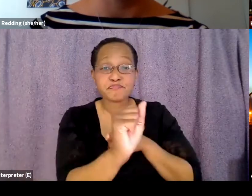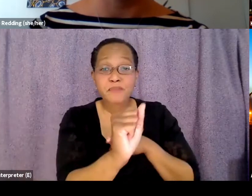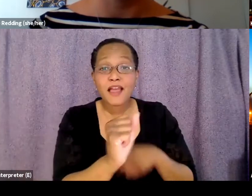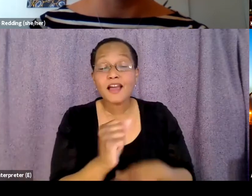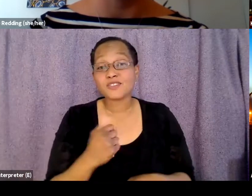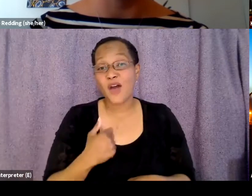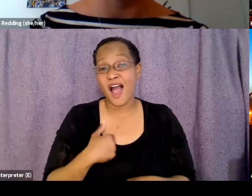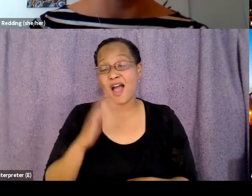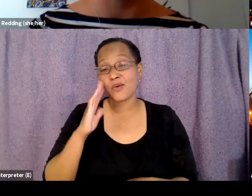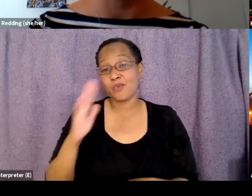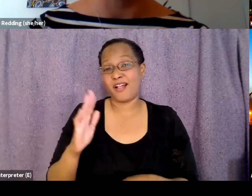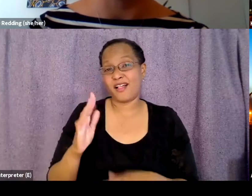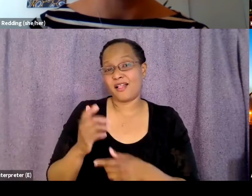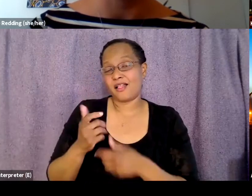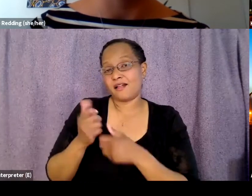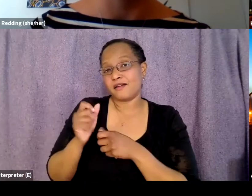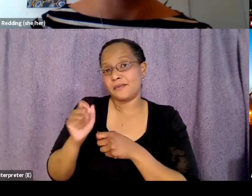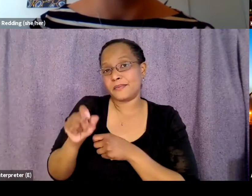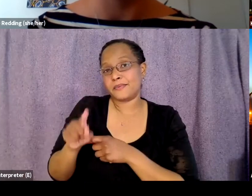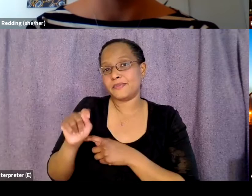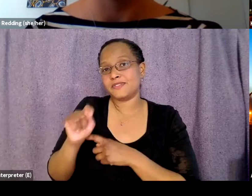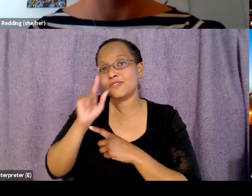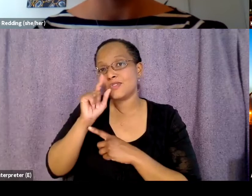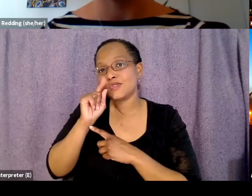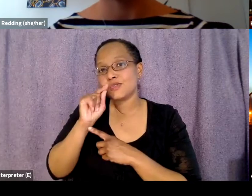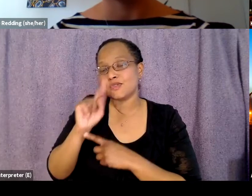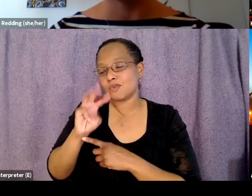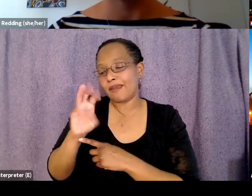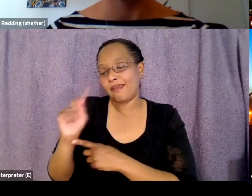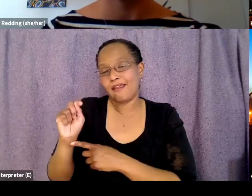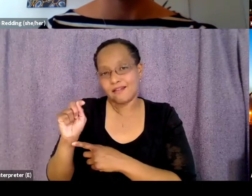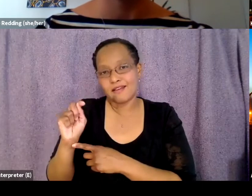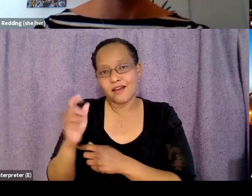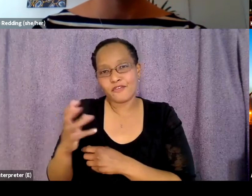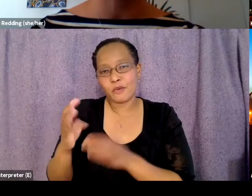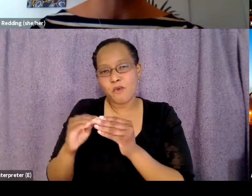out some later. Keah Brown: When I have the ads in front of me but um there are a lot of people doing